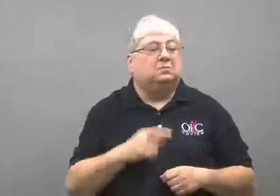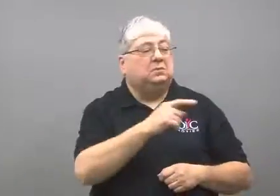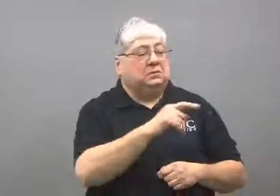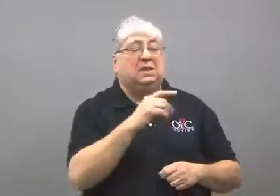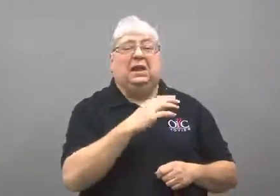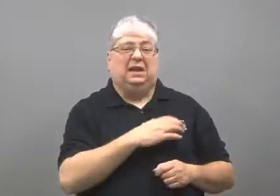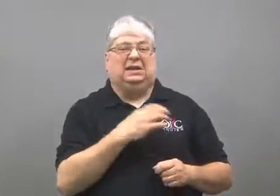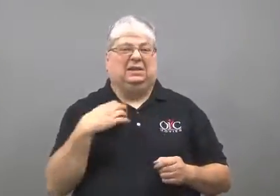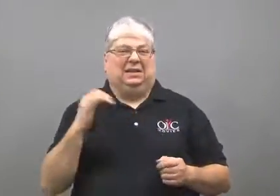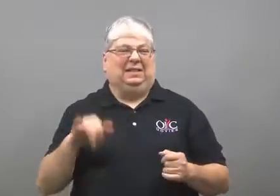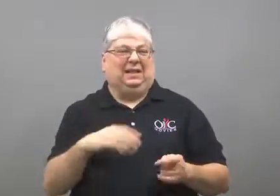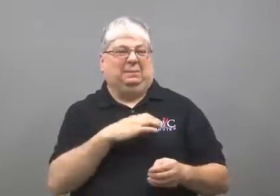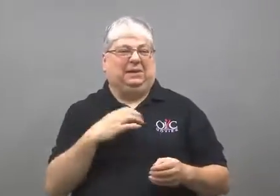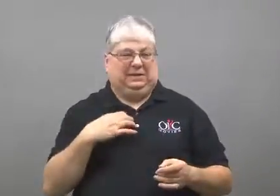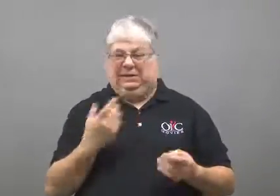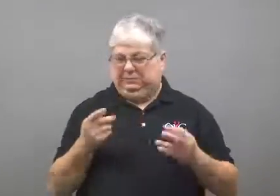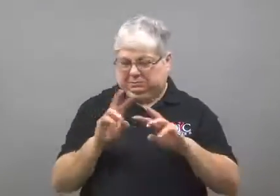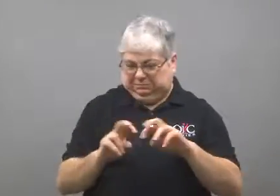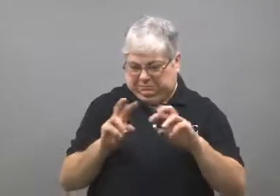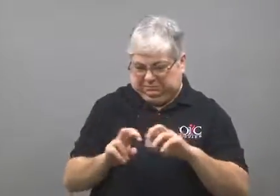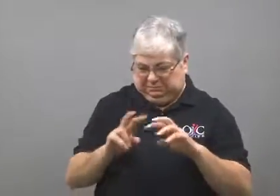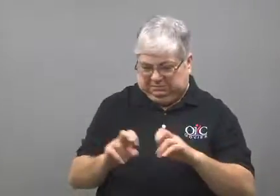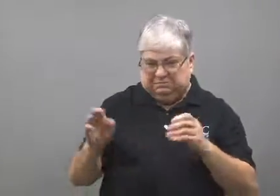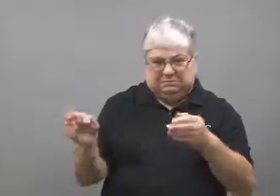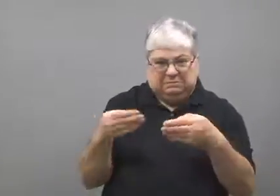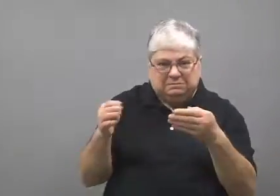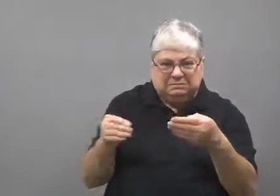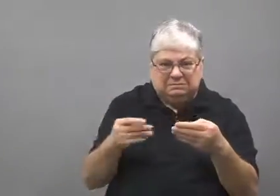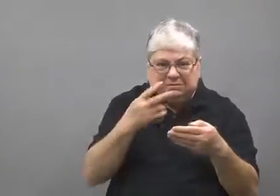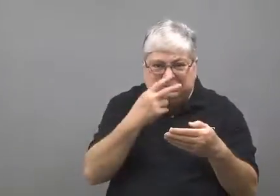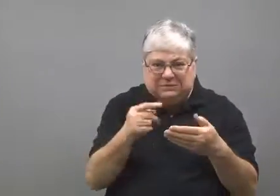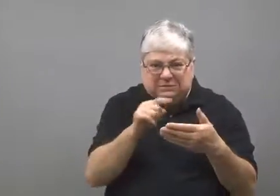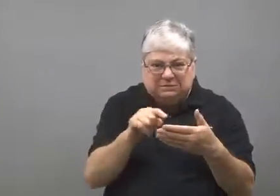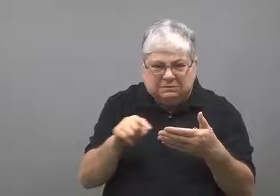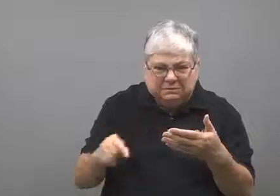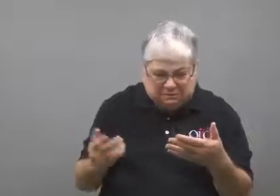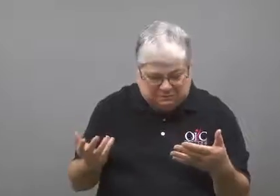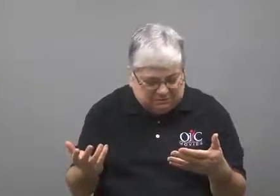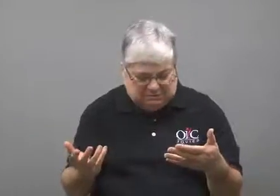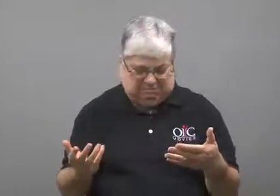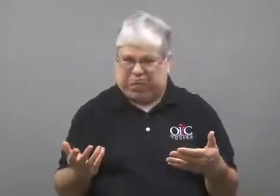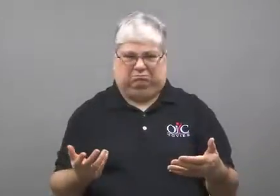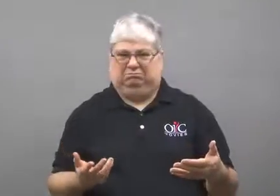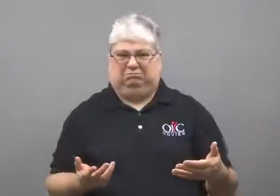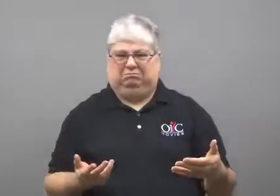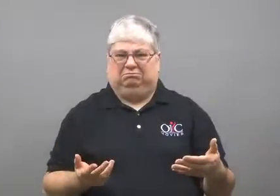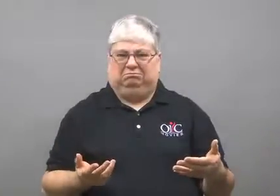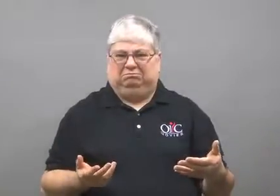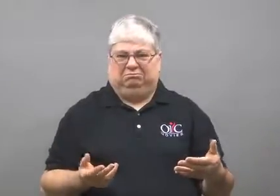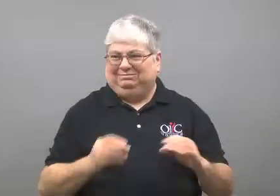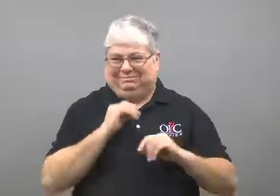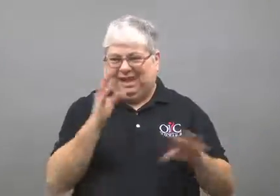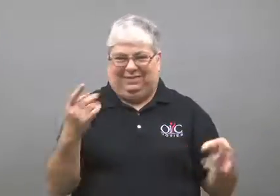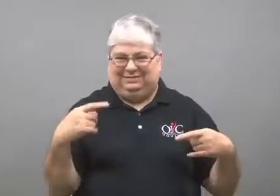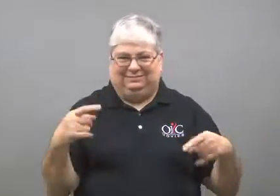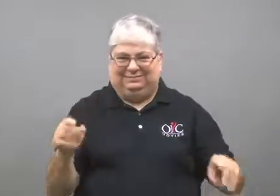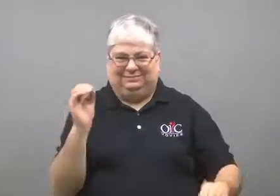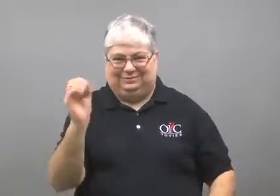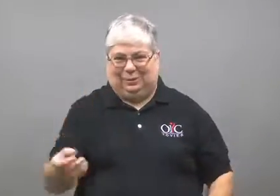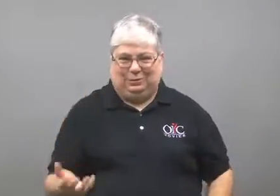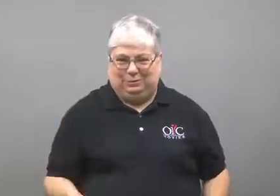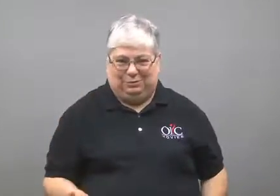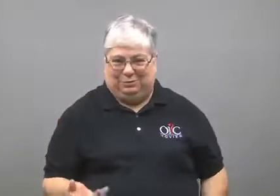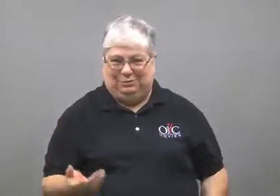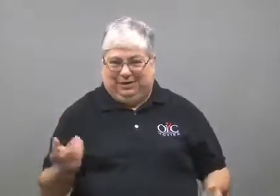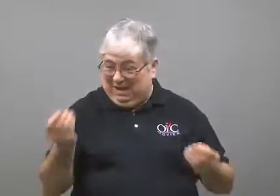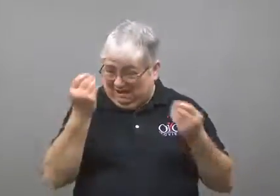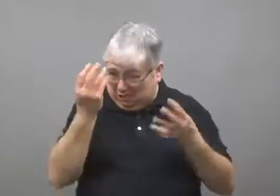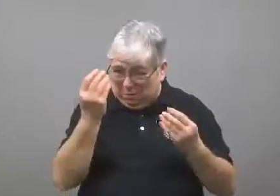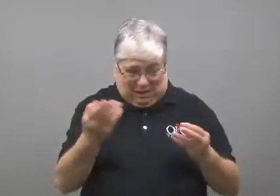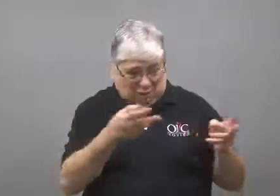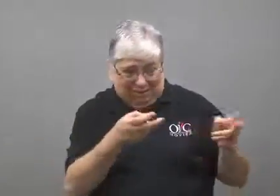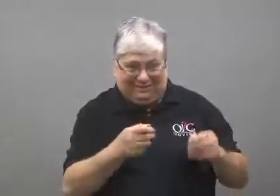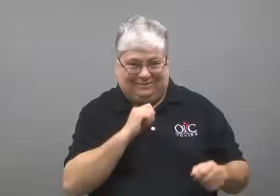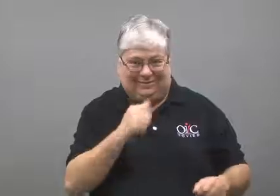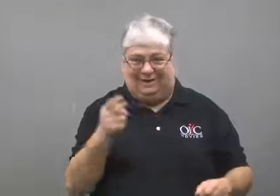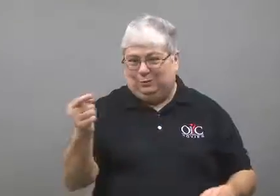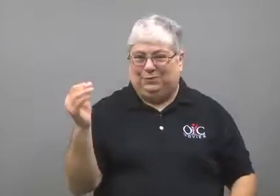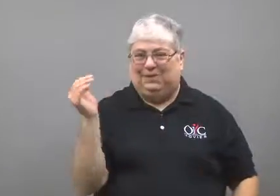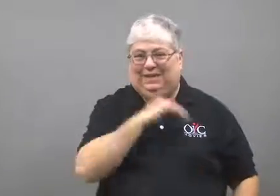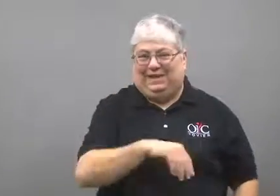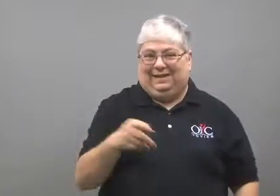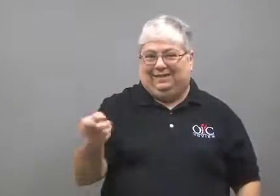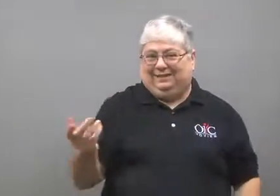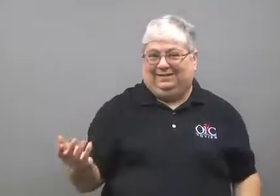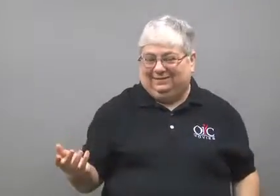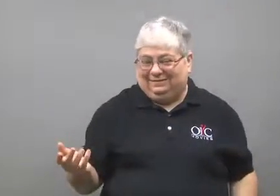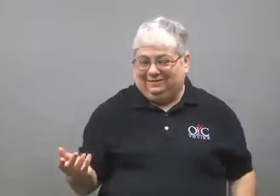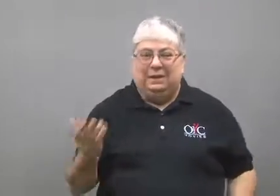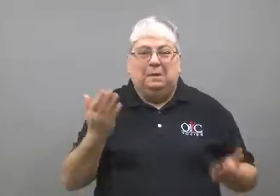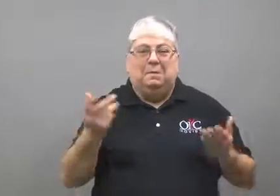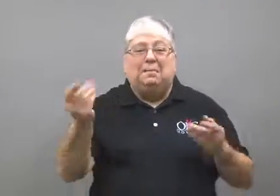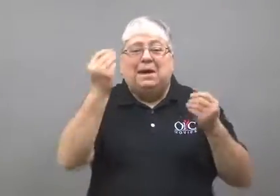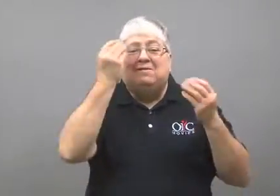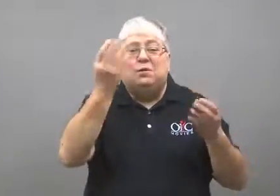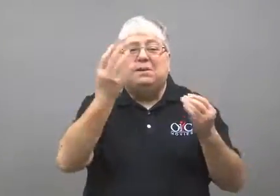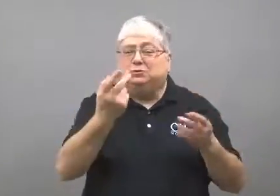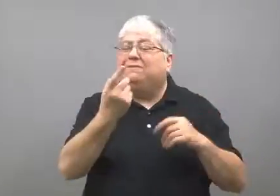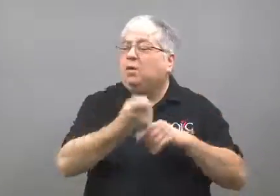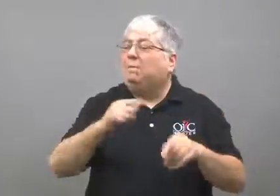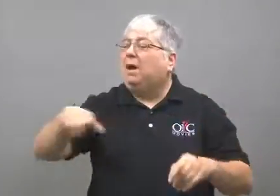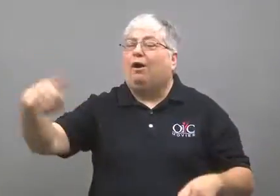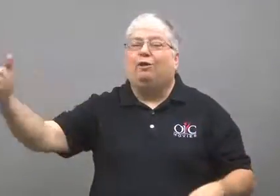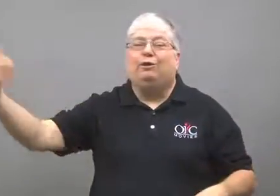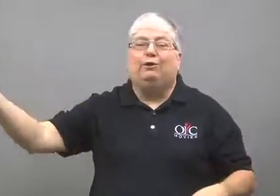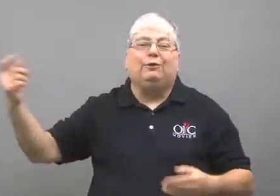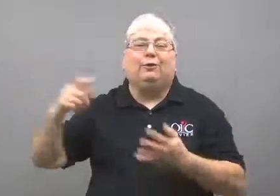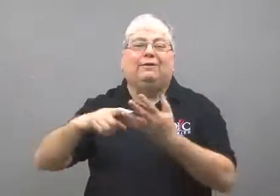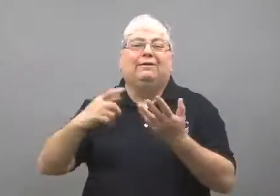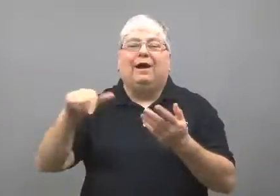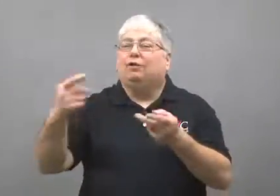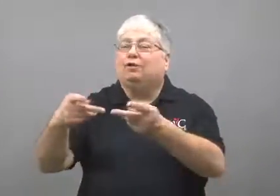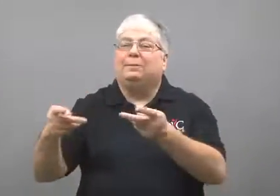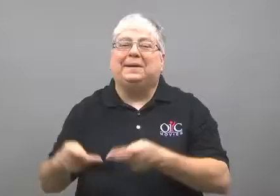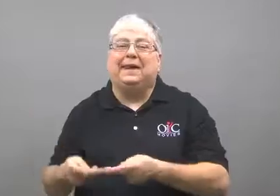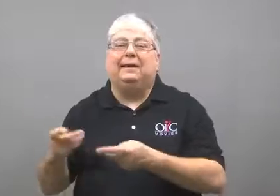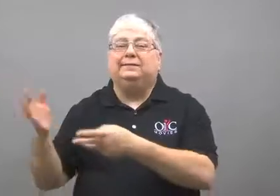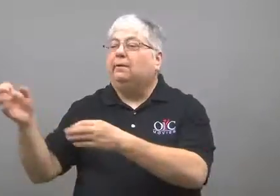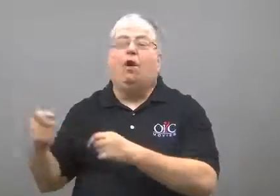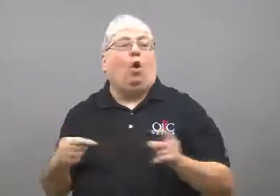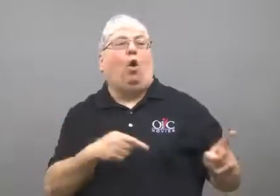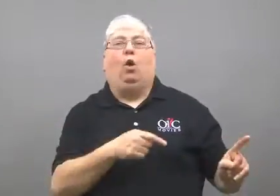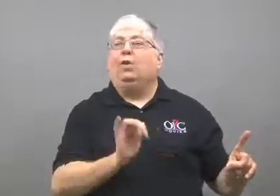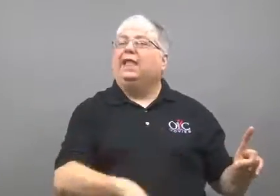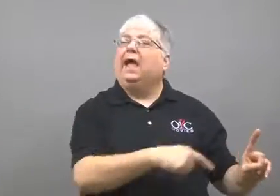The committee found no evidence of that. It said that was a lie.